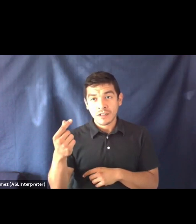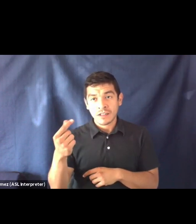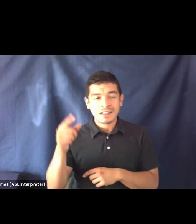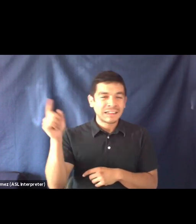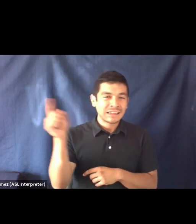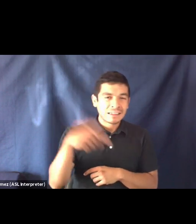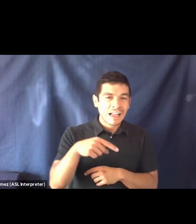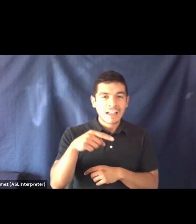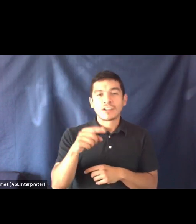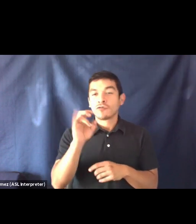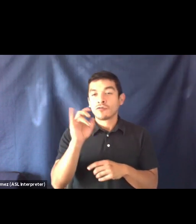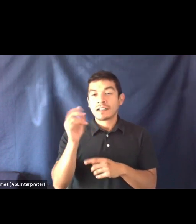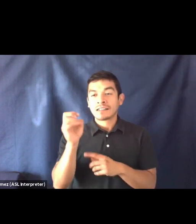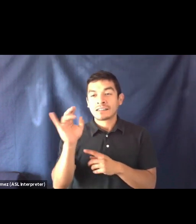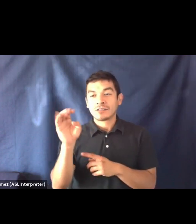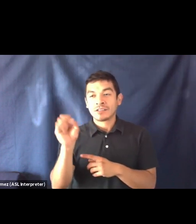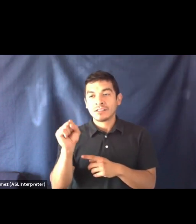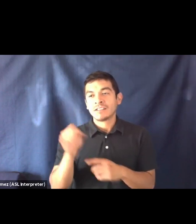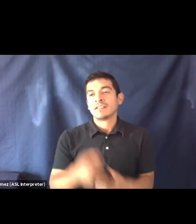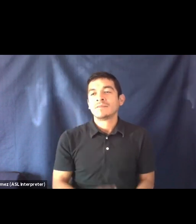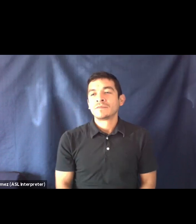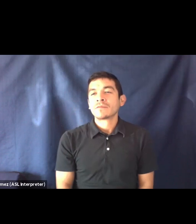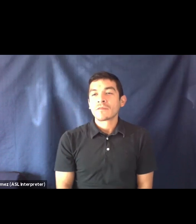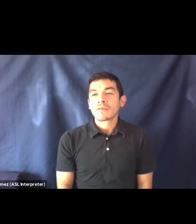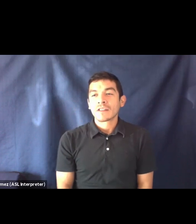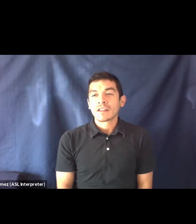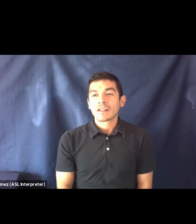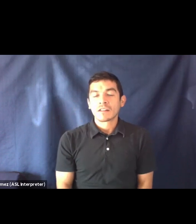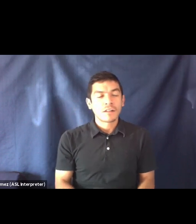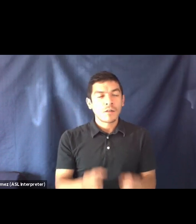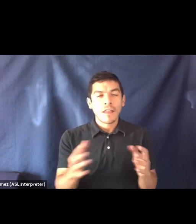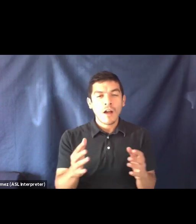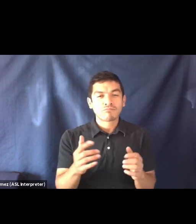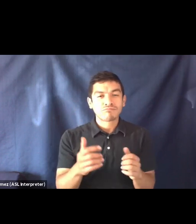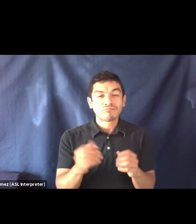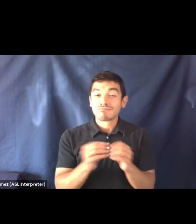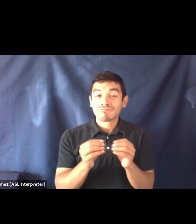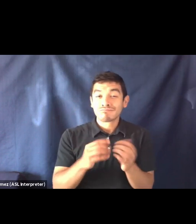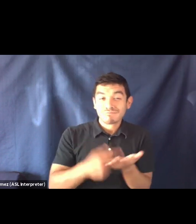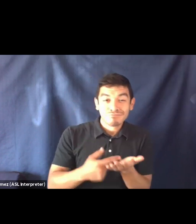And without further ado, I'm gonna bring on the President of the Los Angeles Film Critics Association